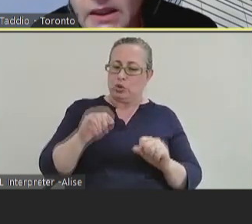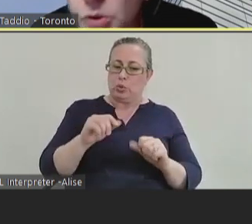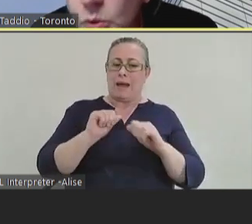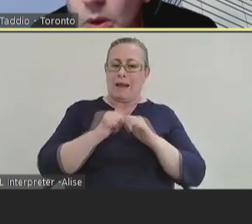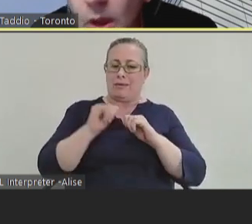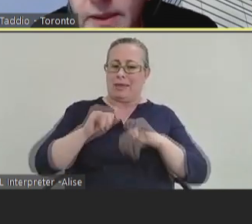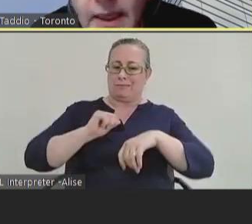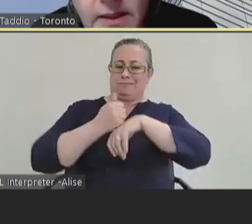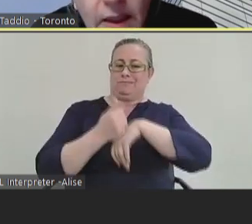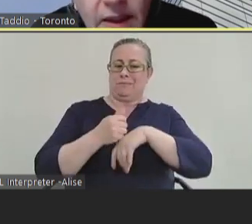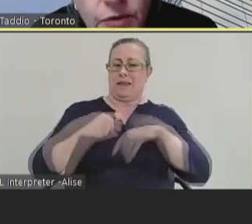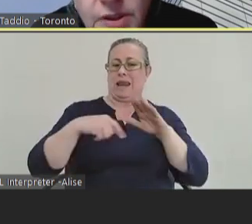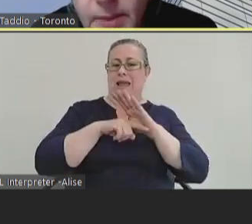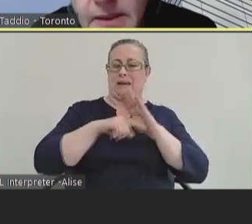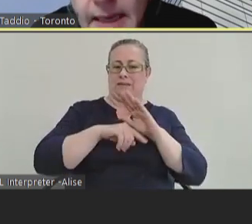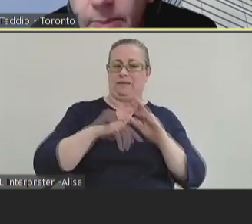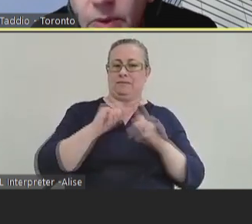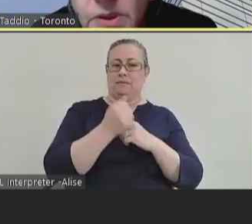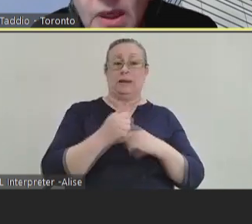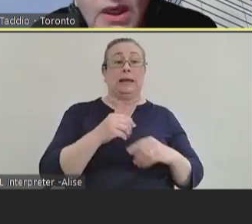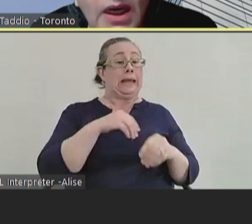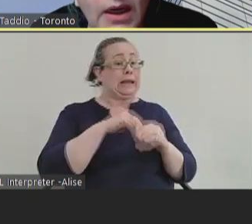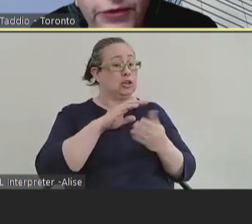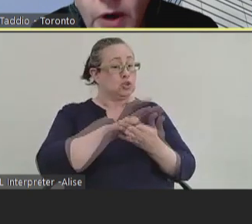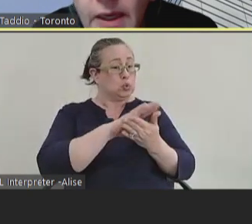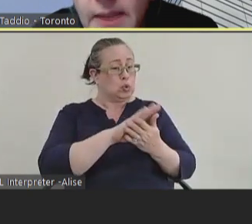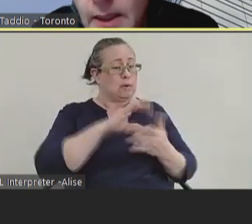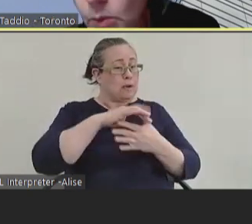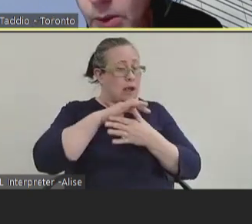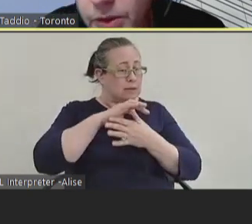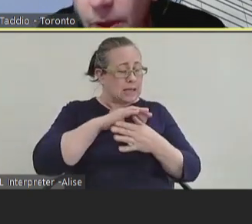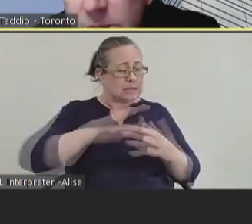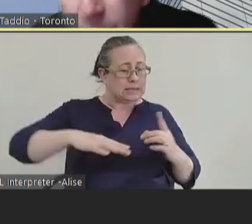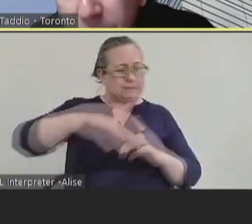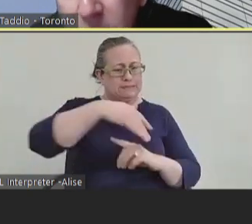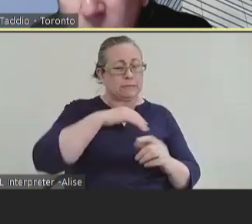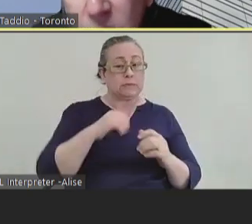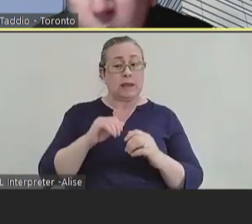the school context, I'll give you some examples. For us anyway, with our experiences with school